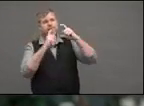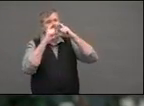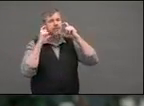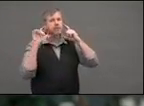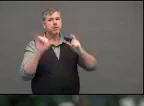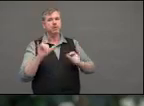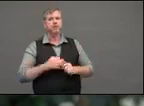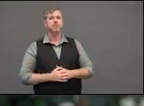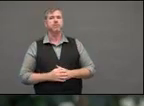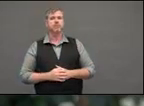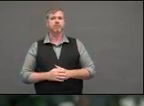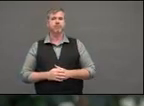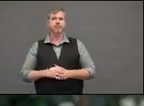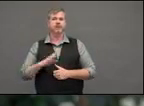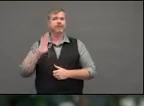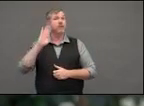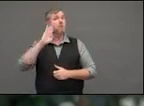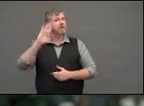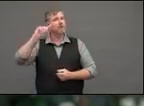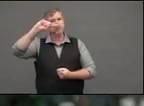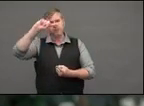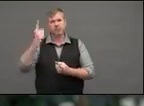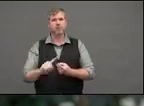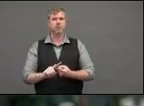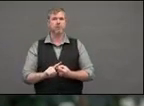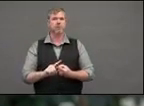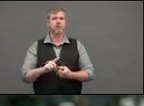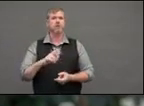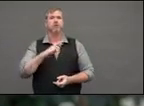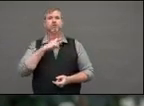put you at a lower risk especially since the air is going to be circulating in